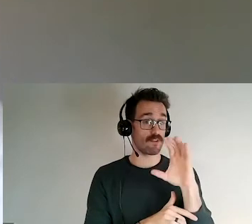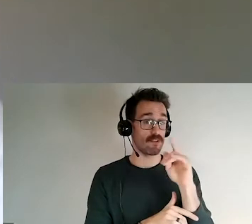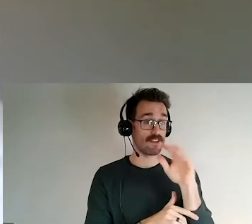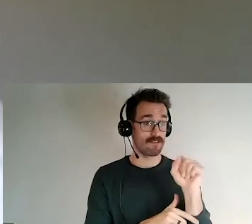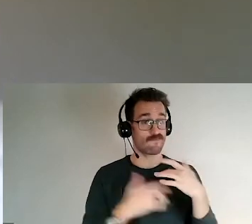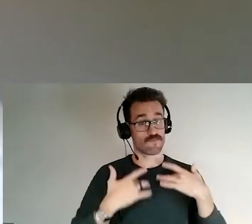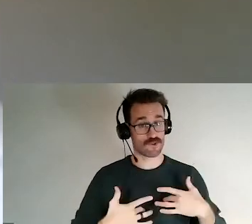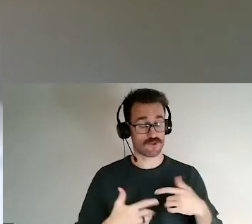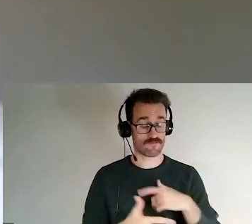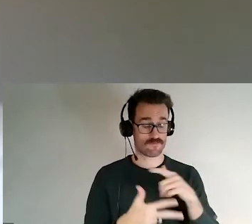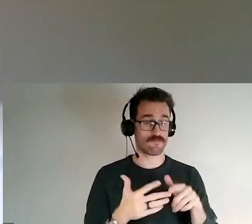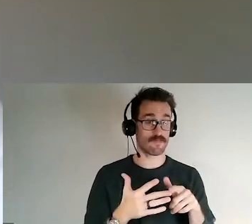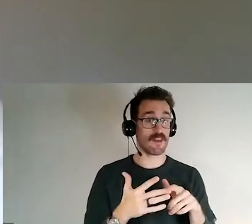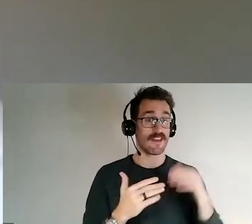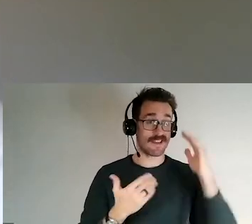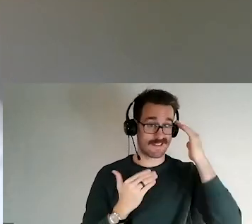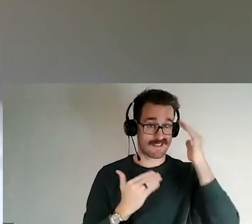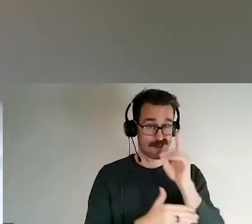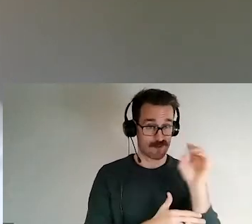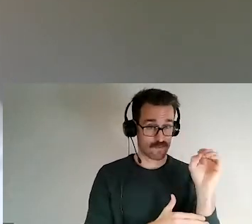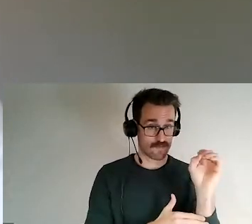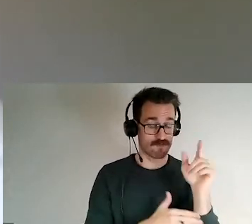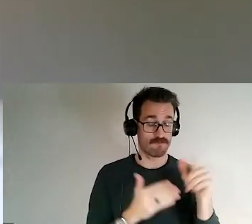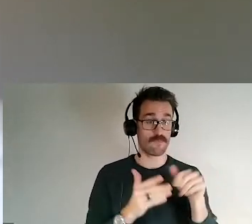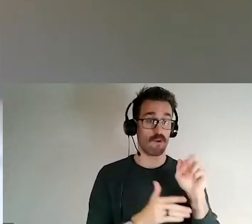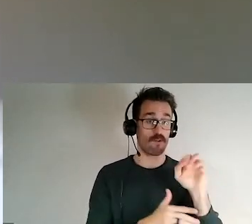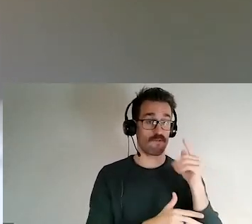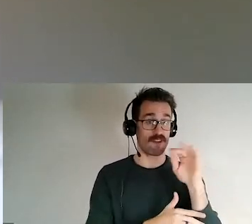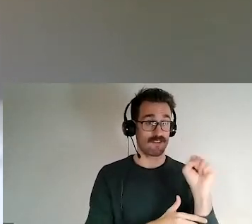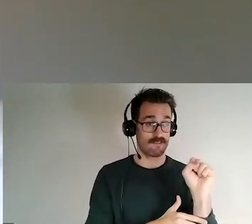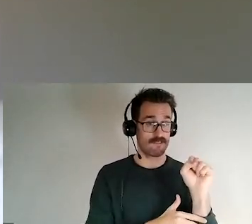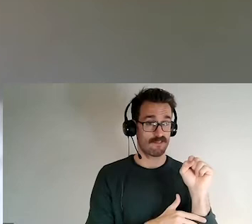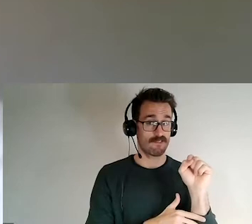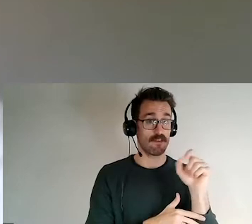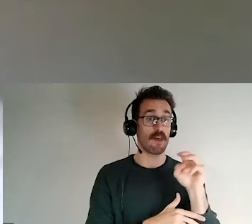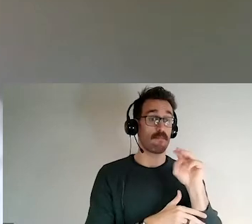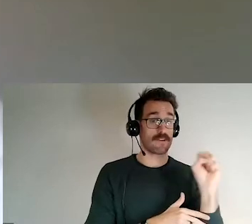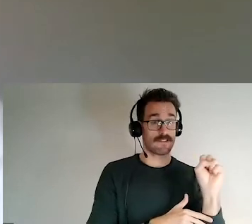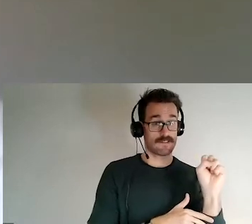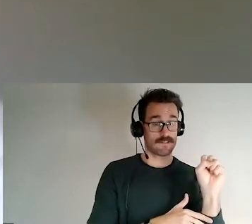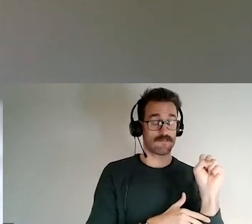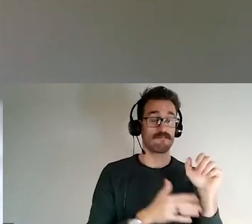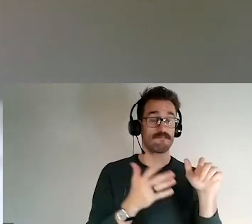anxiety disorders, arthritis, multiple sclerosis, irritable bowel syndrome,